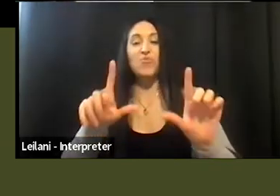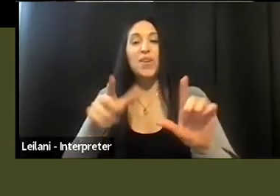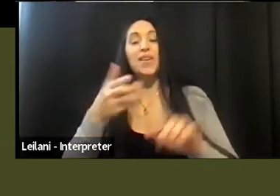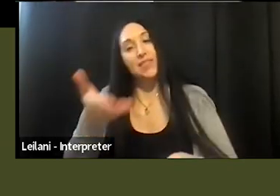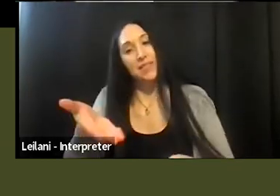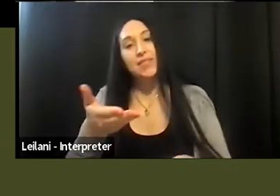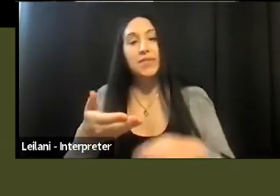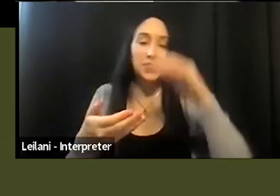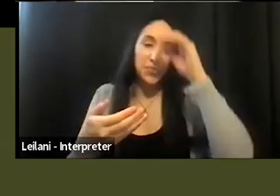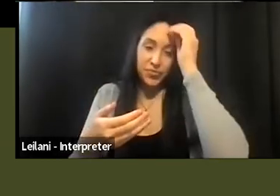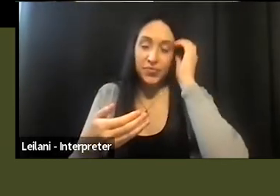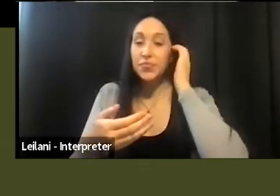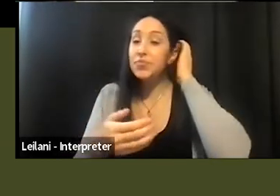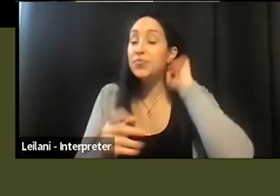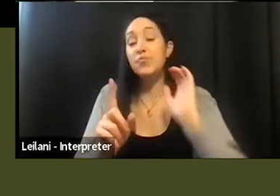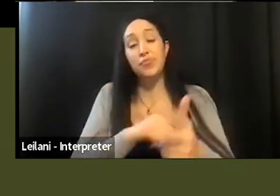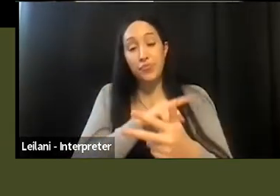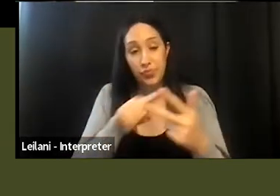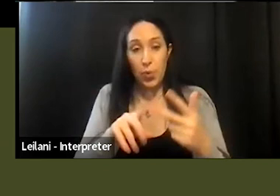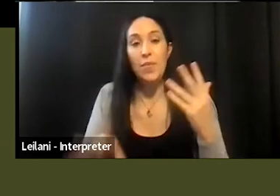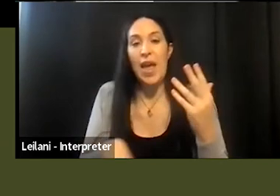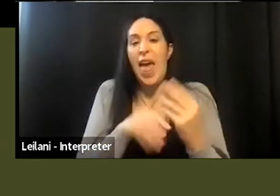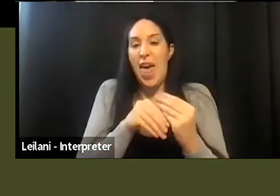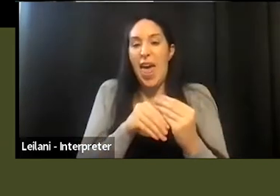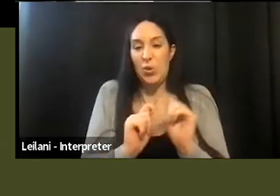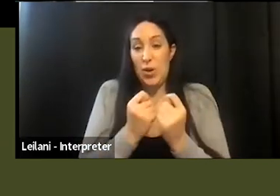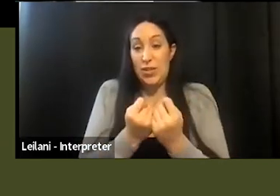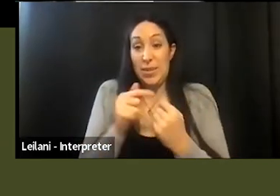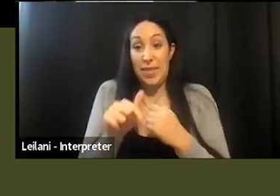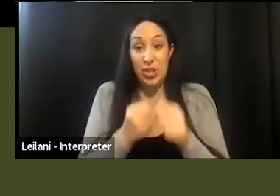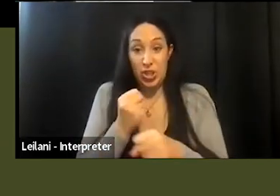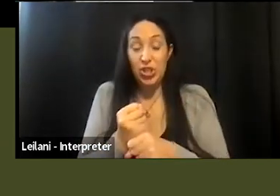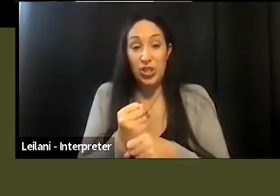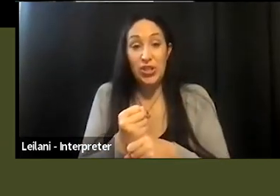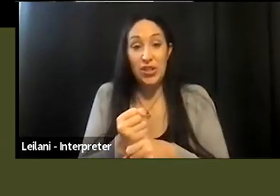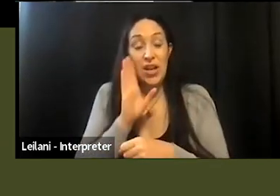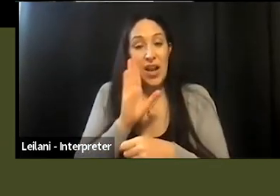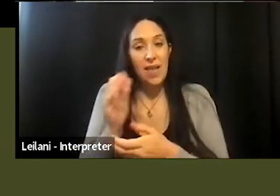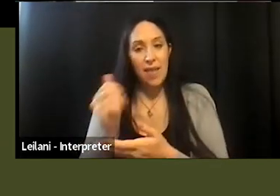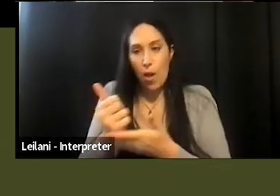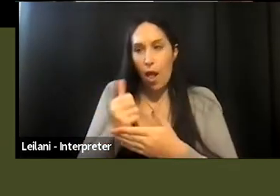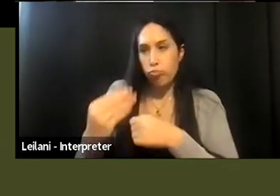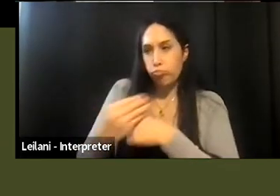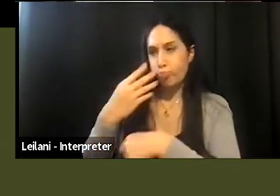So the three advisors have been added to our team this year and they're gonna help guide the work and evaluate our work